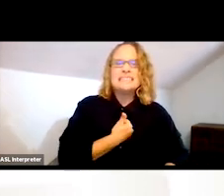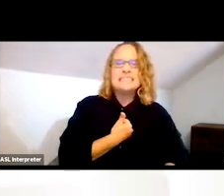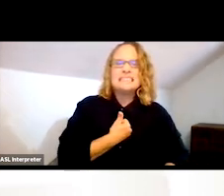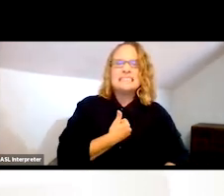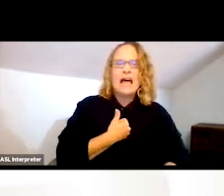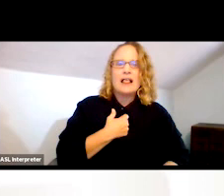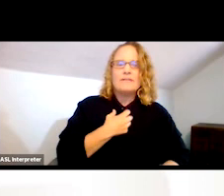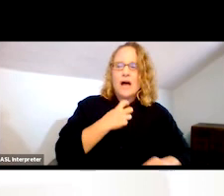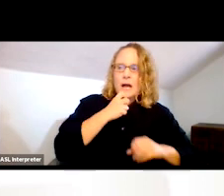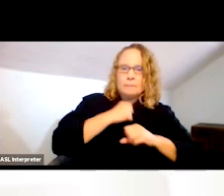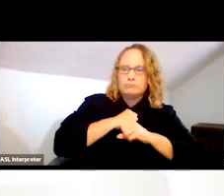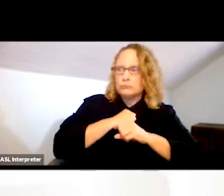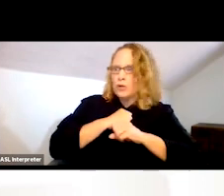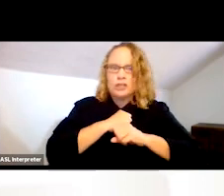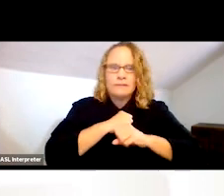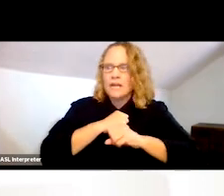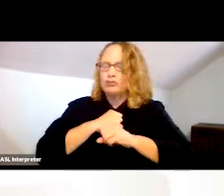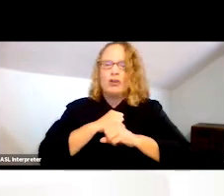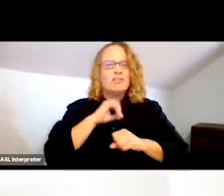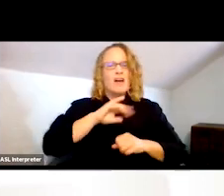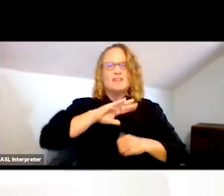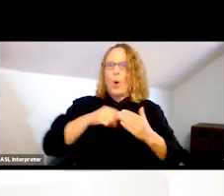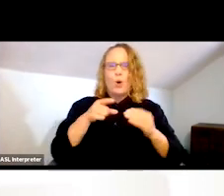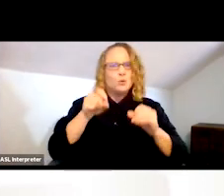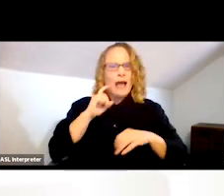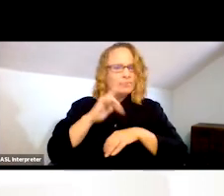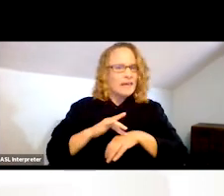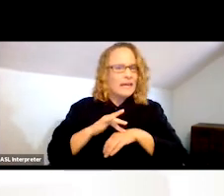Now, coming off the street, coming out of homelessness,